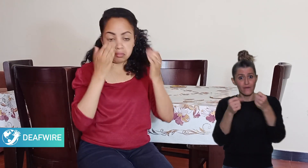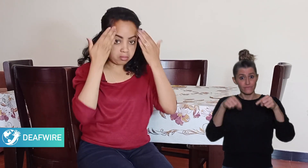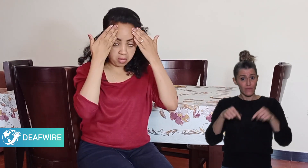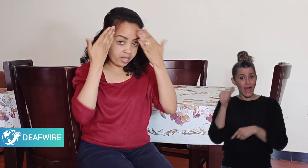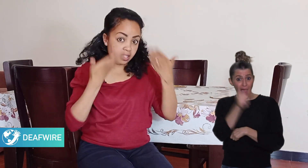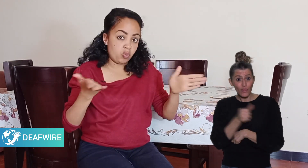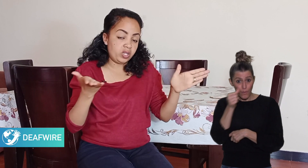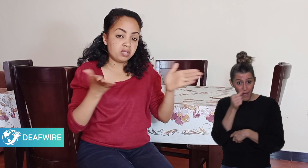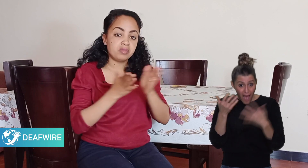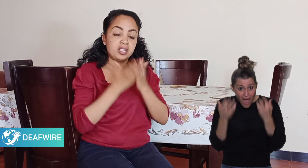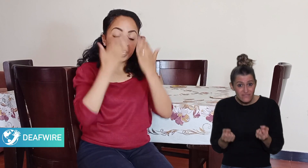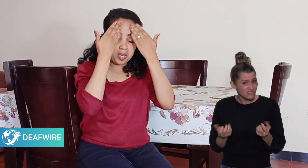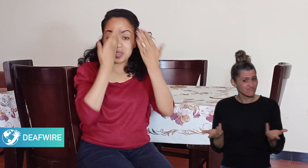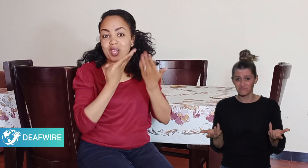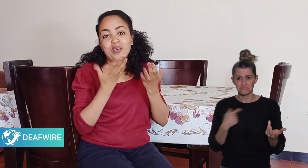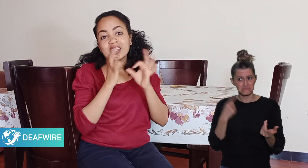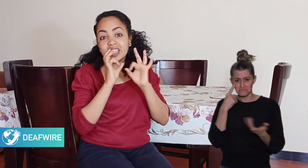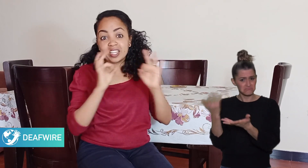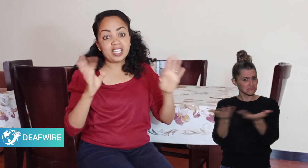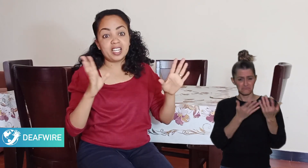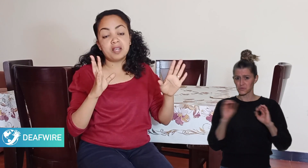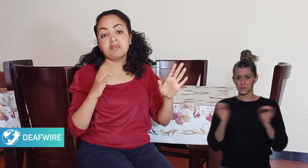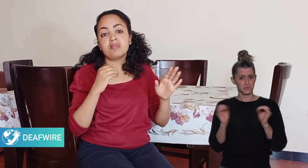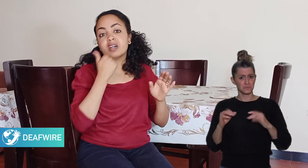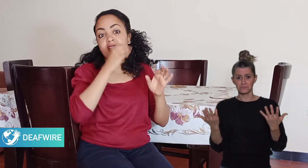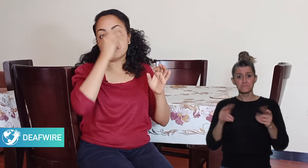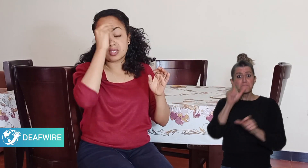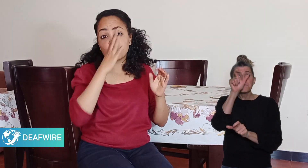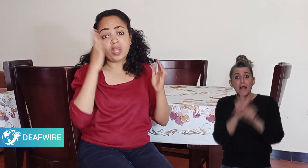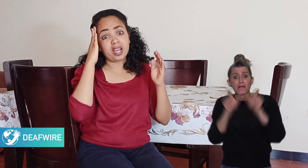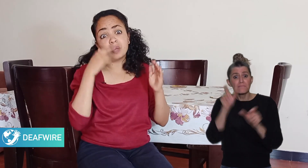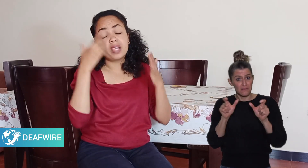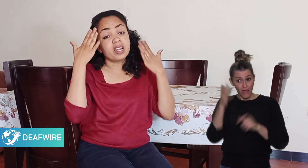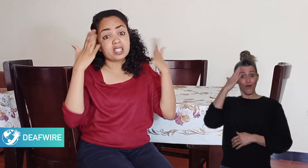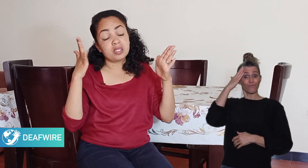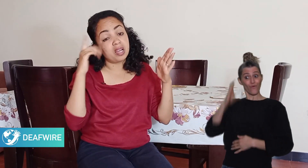here in Ethiopia, there is none. People do not know